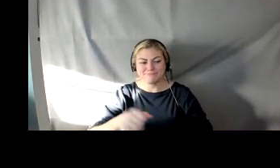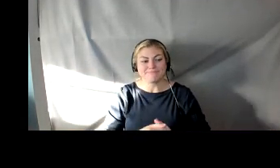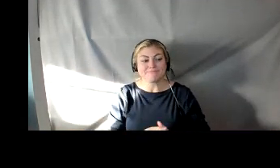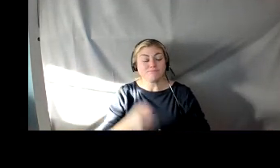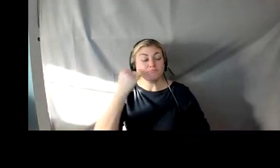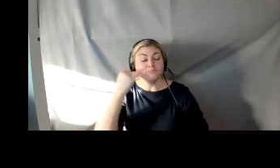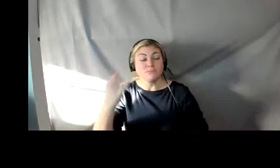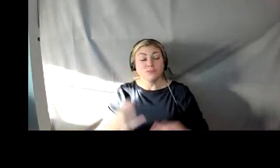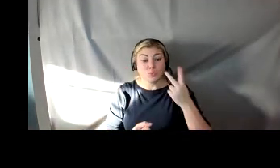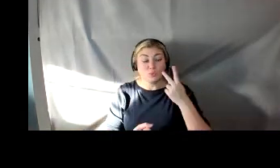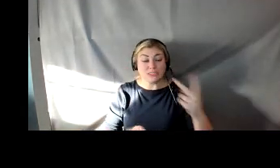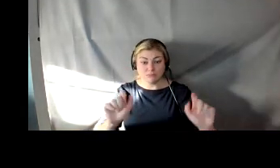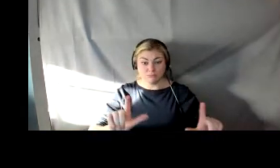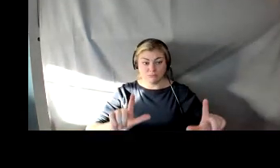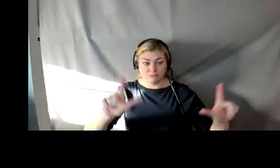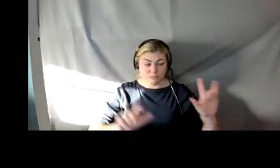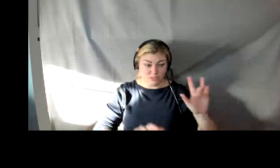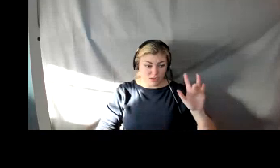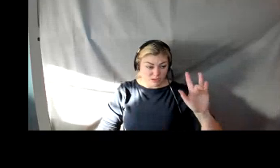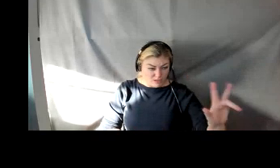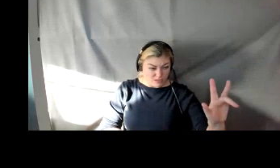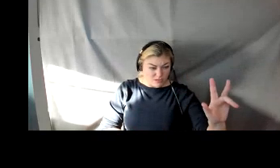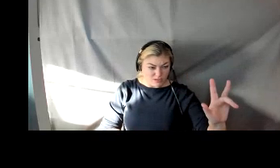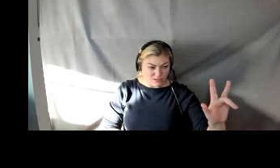screen a button that says Open for comment.